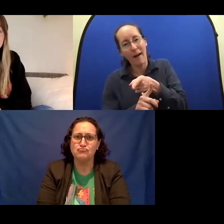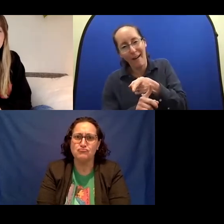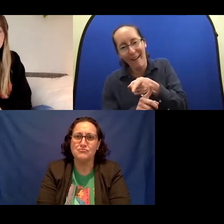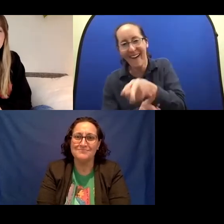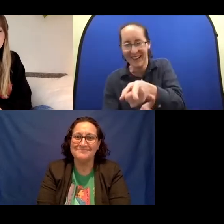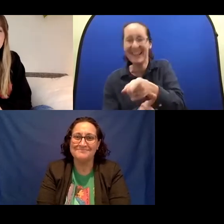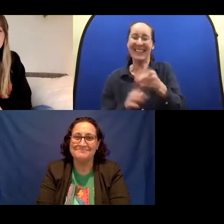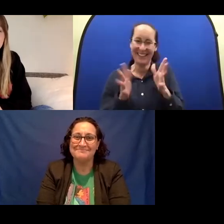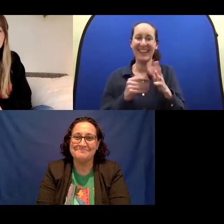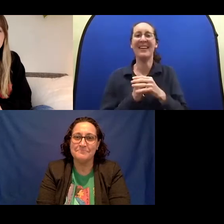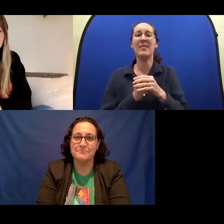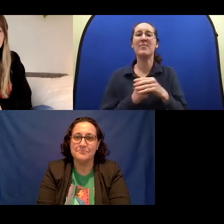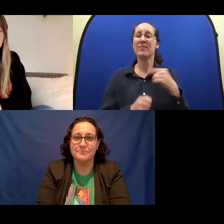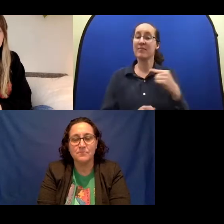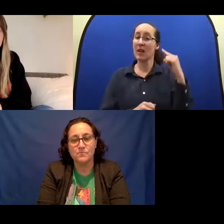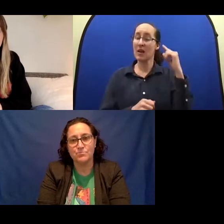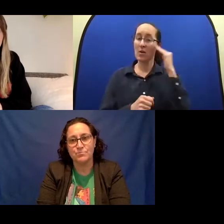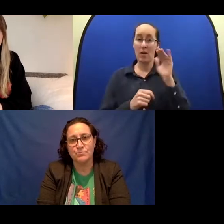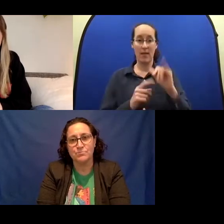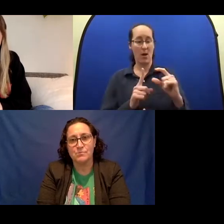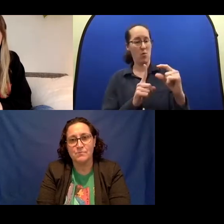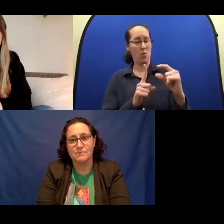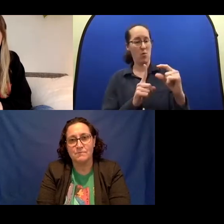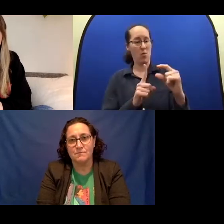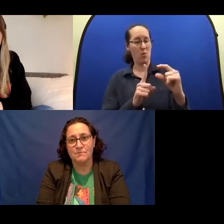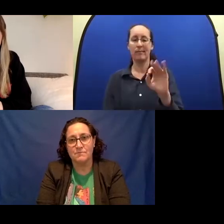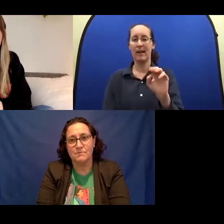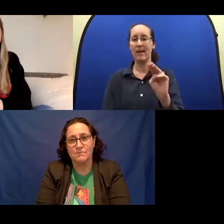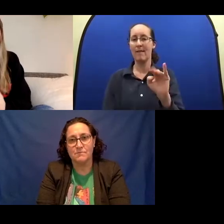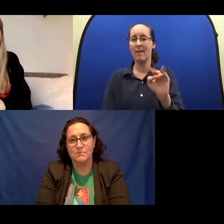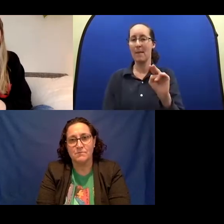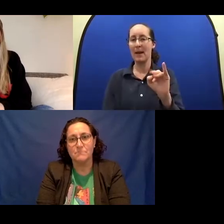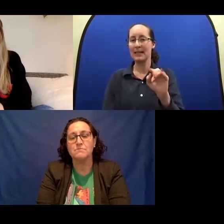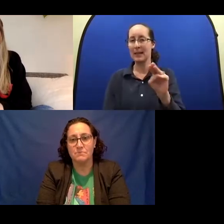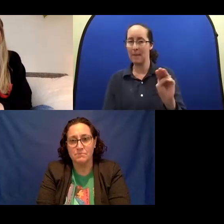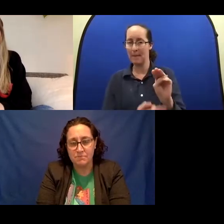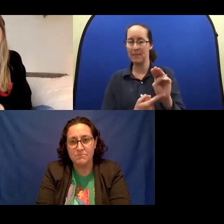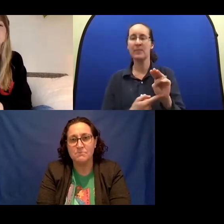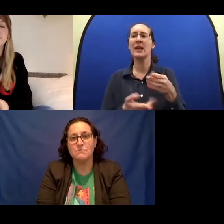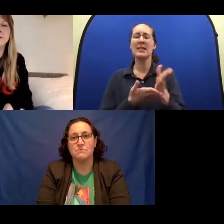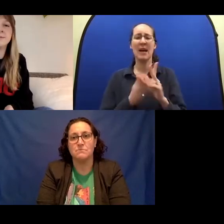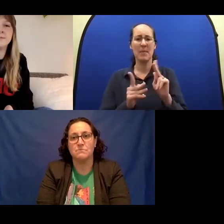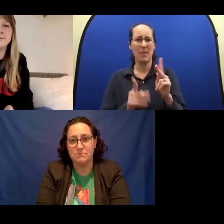that the word feminism is a very charged word, it can hold a lot of weight, and it is also tailored